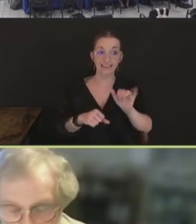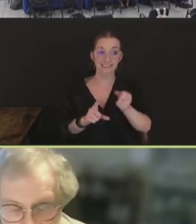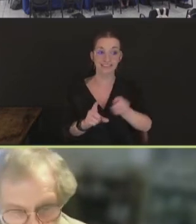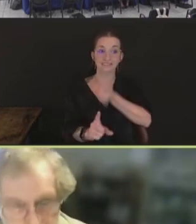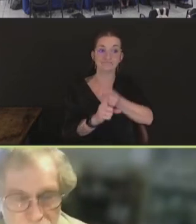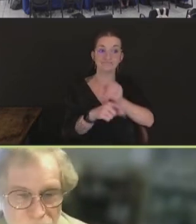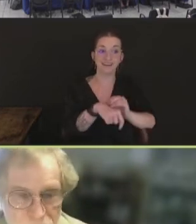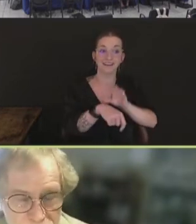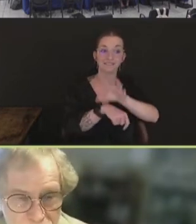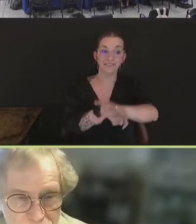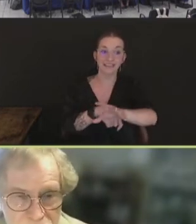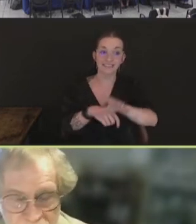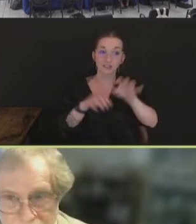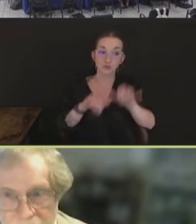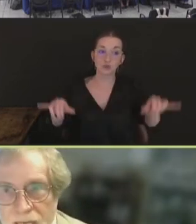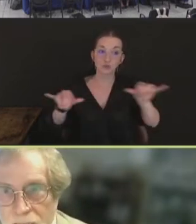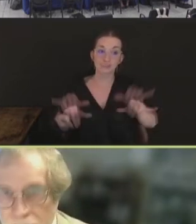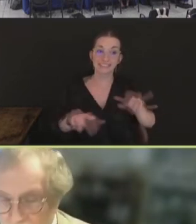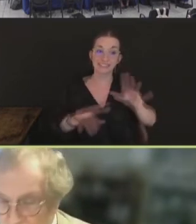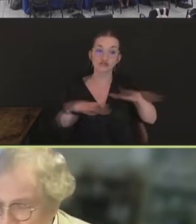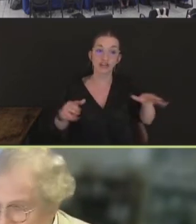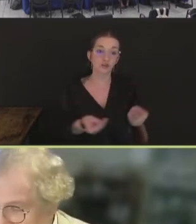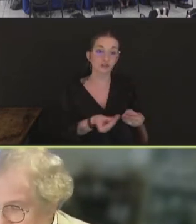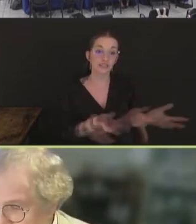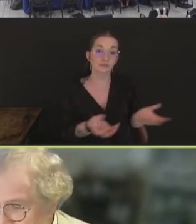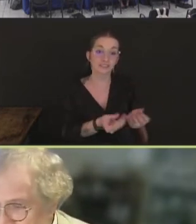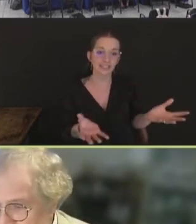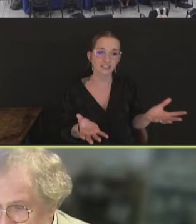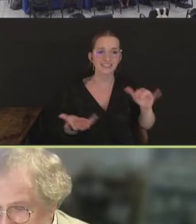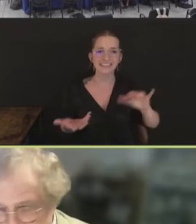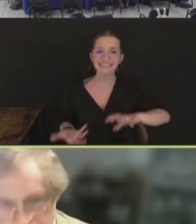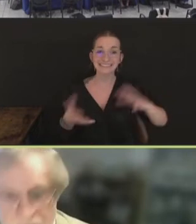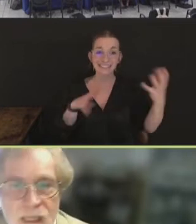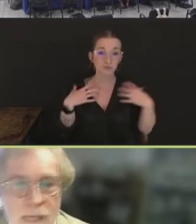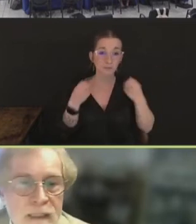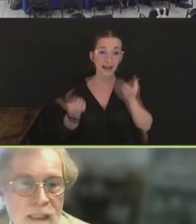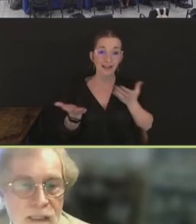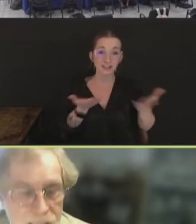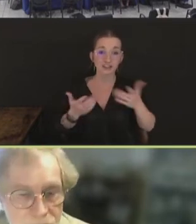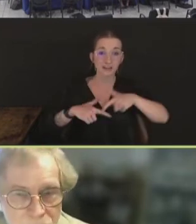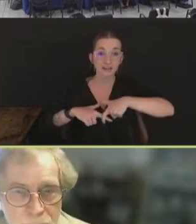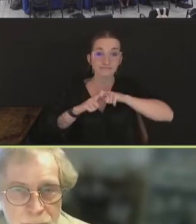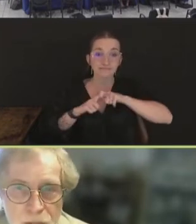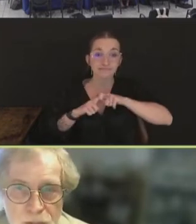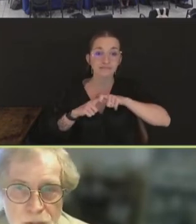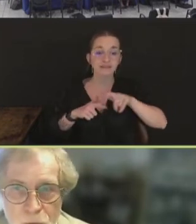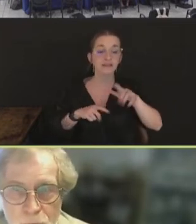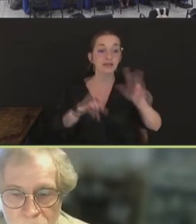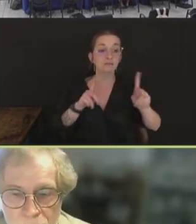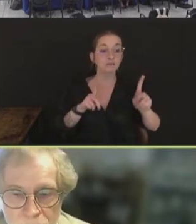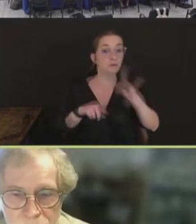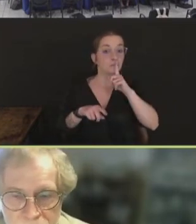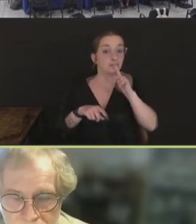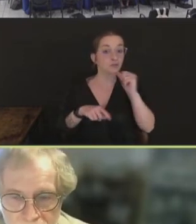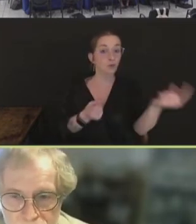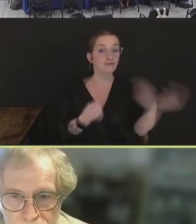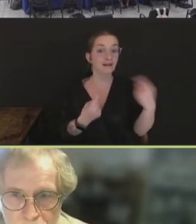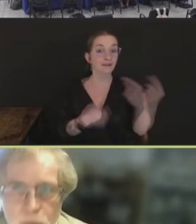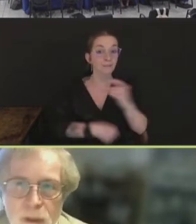disruption of health services and persons not coming to clinic, but also, the shout